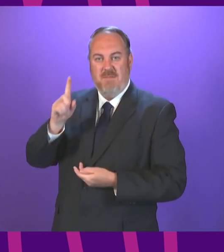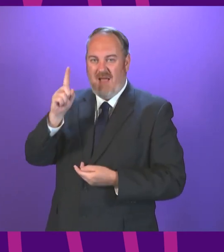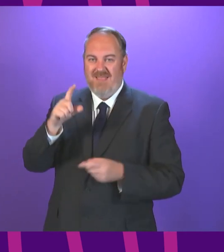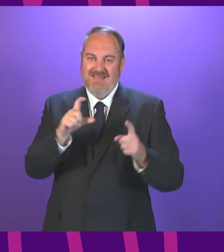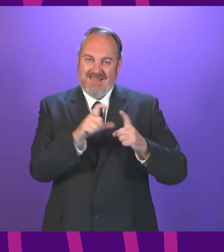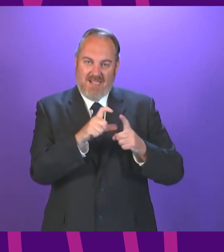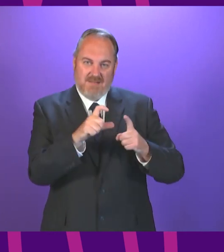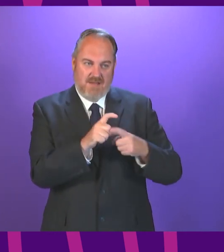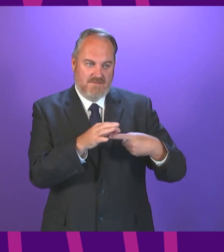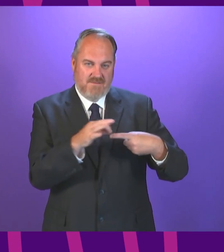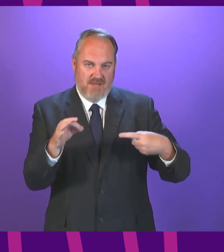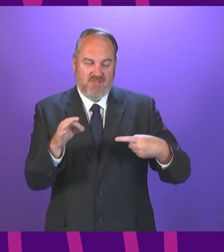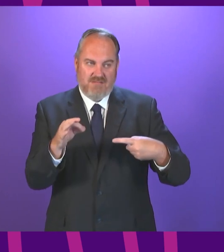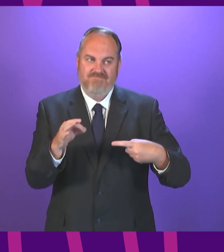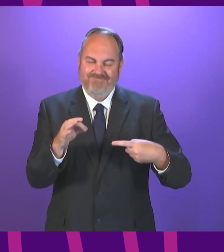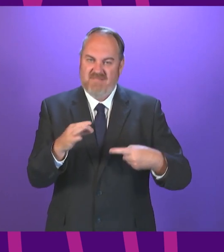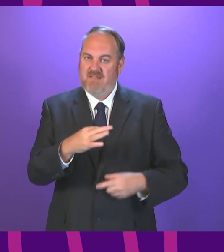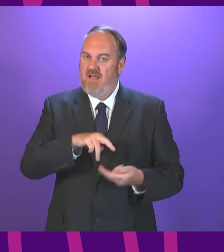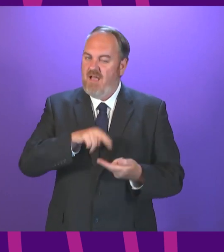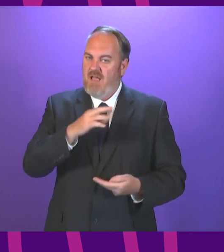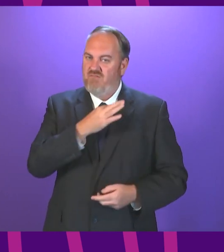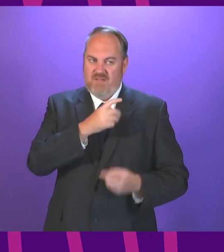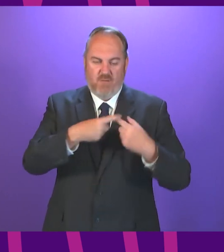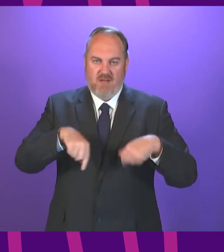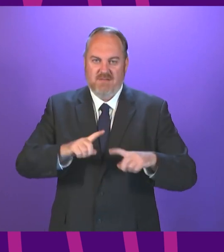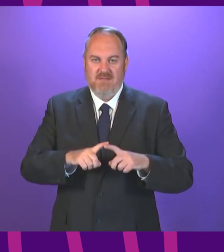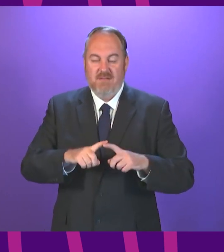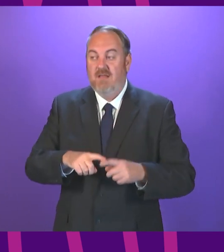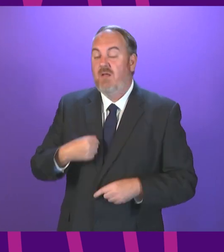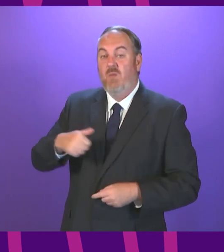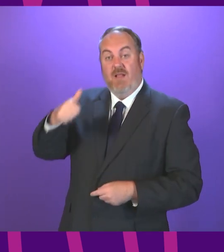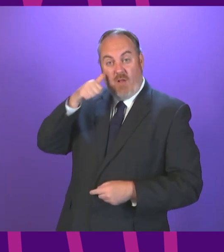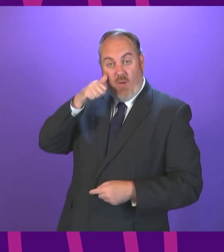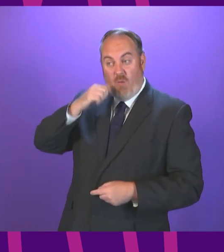Government of course understands—I understand—the temptation to lift more restrictions more quickly,